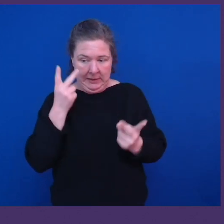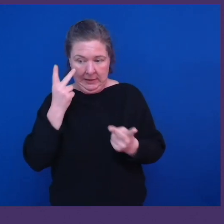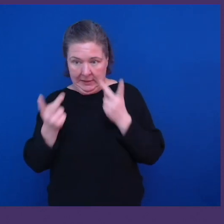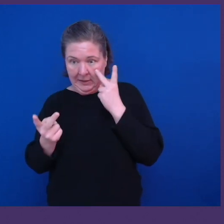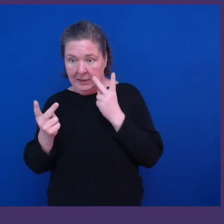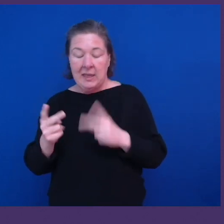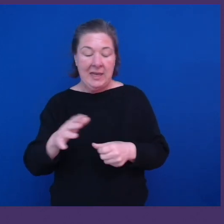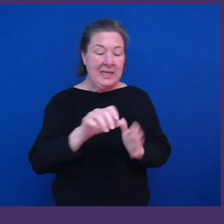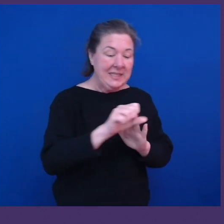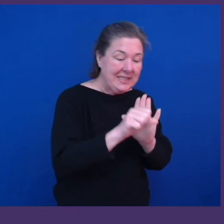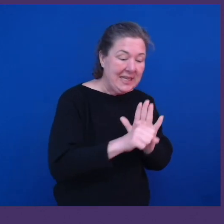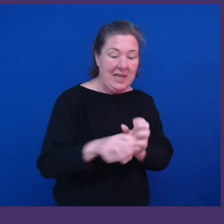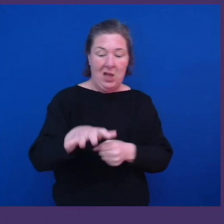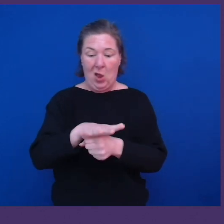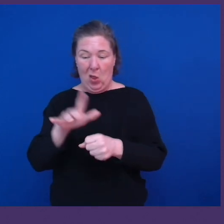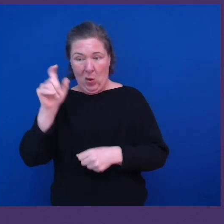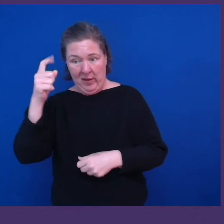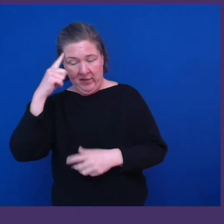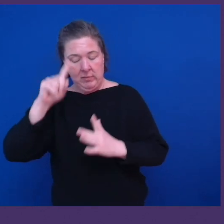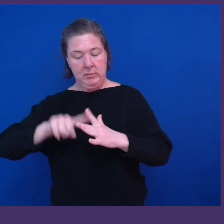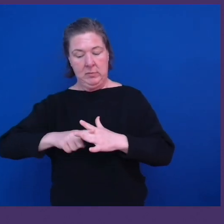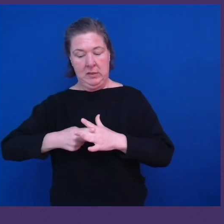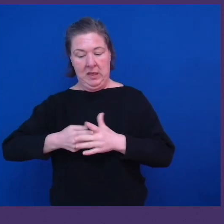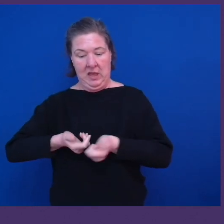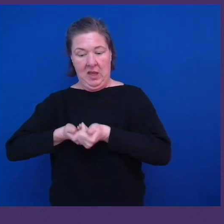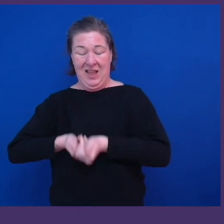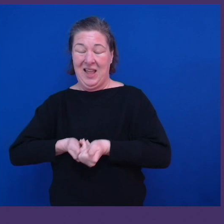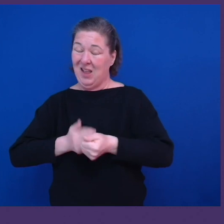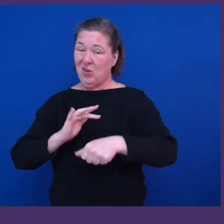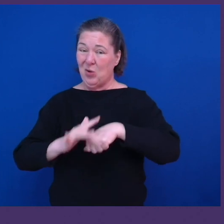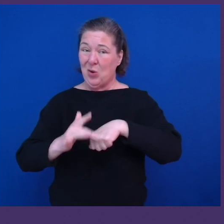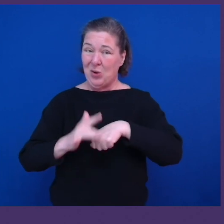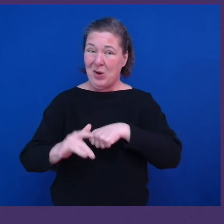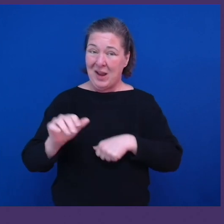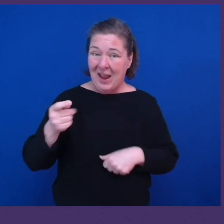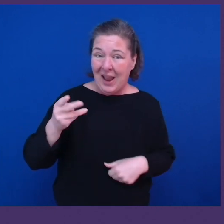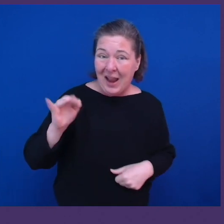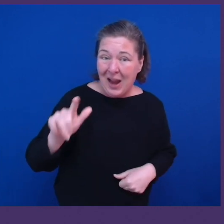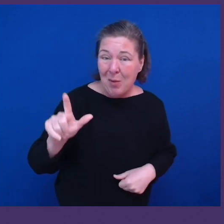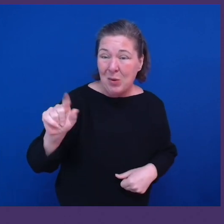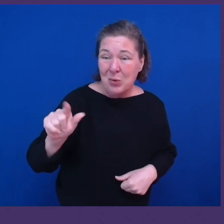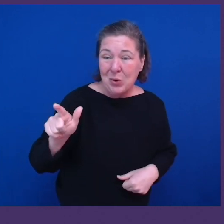to comply as early as April 2026 if not before